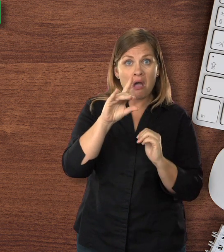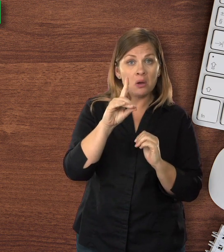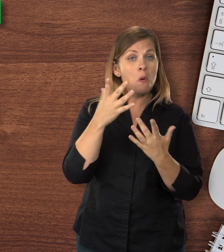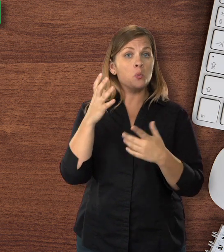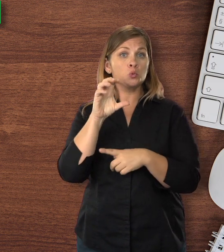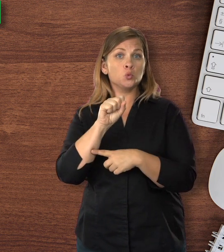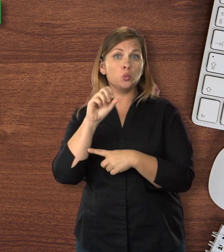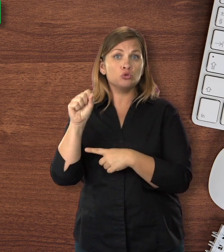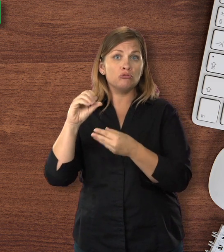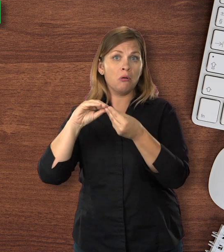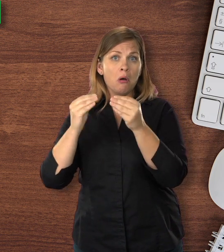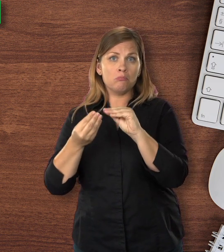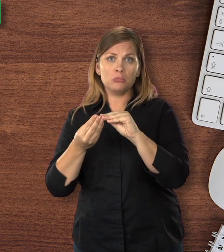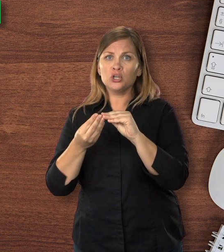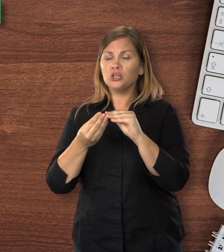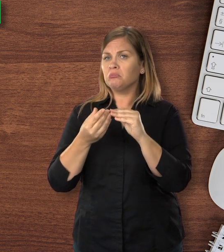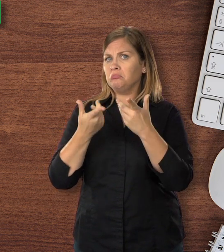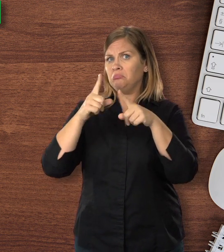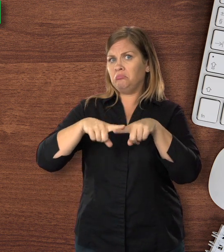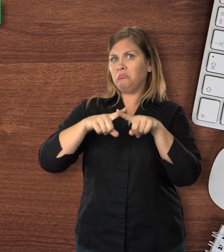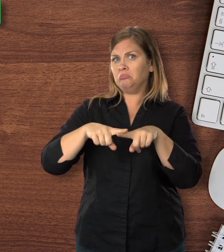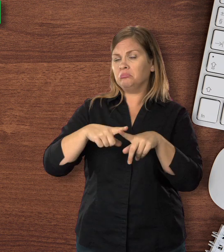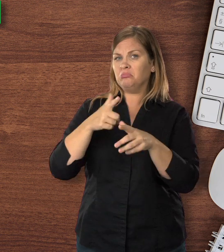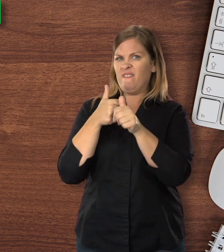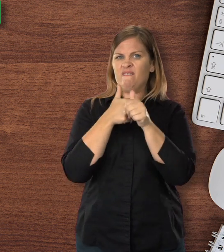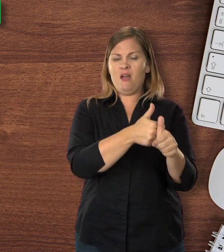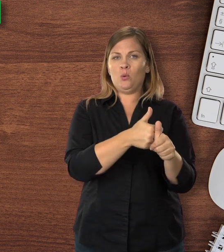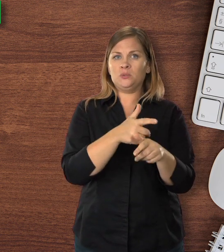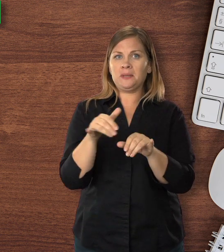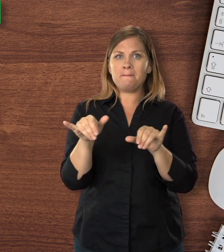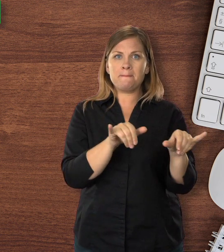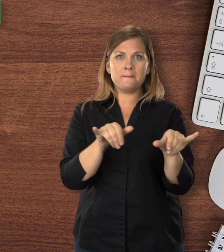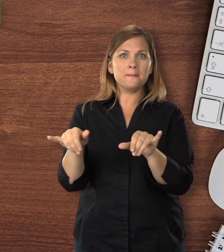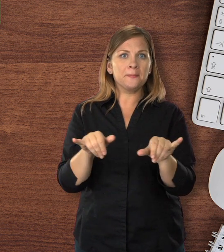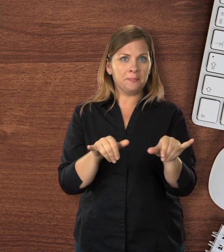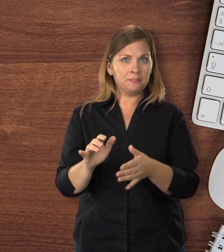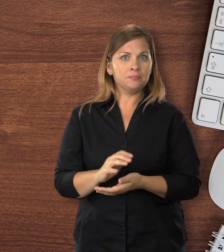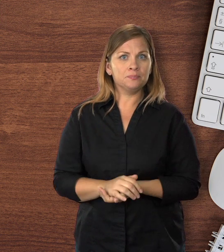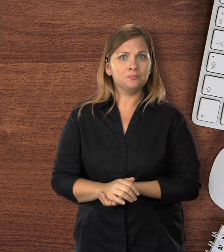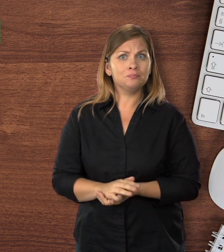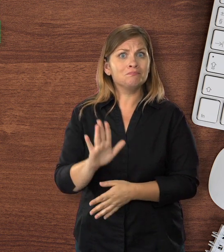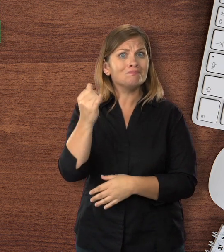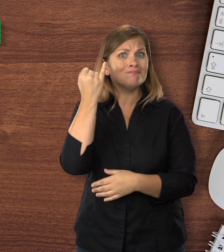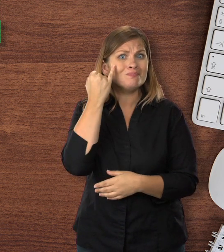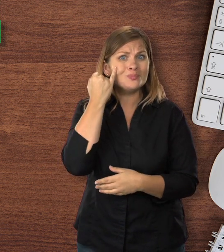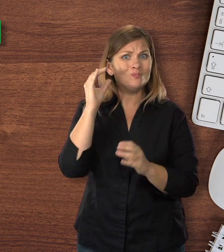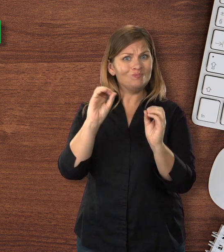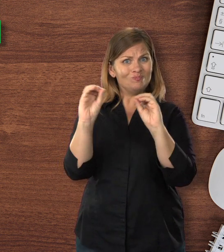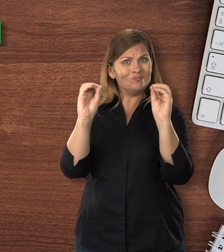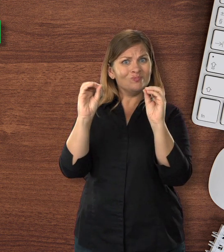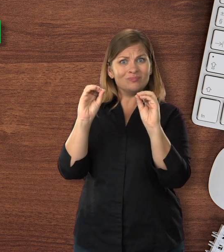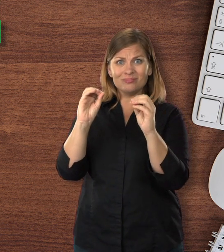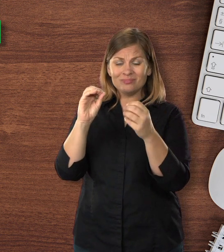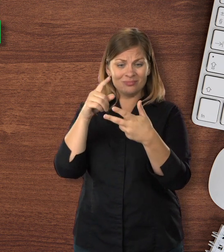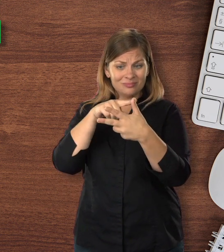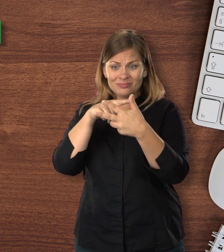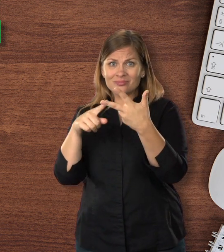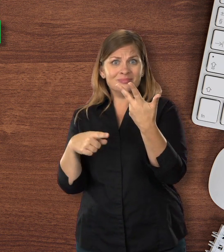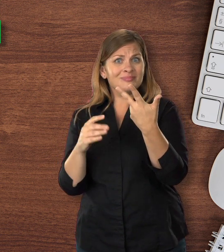when you applied for an absentee ballot. If you do not have any of these numbers,